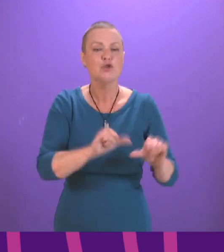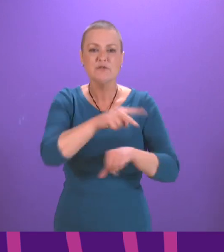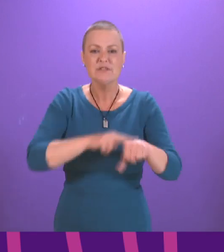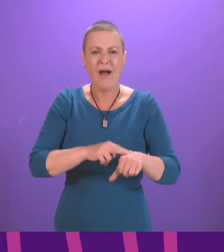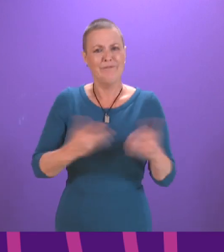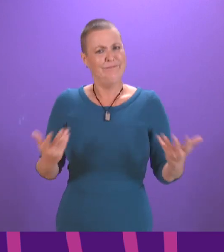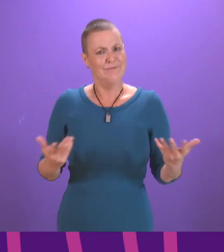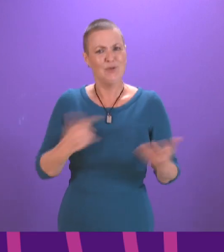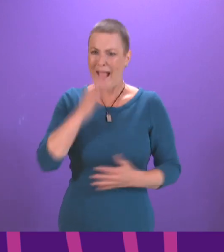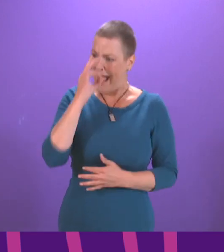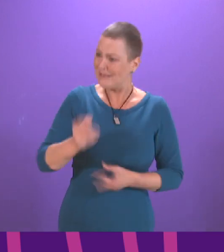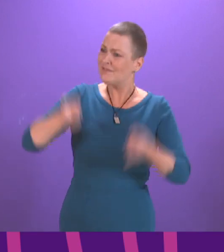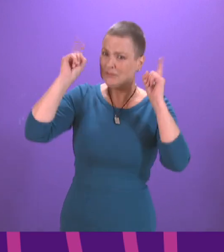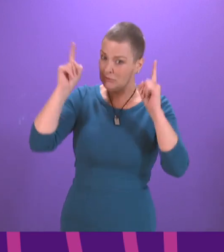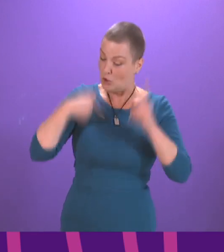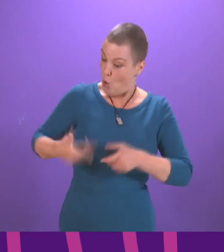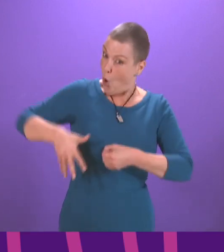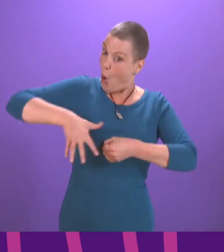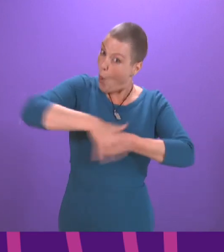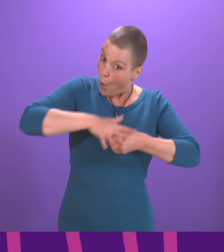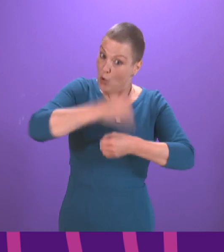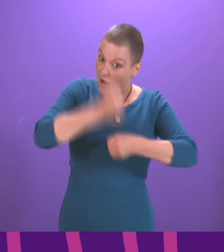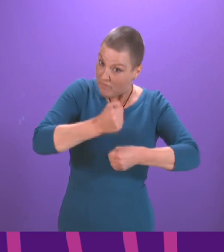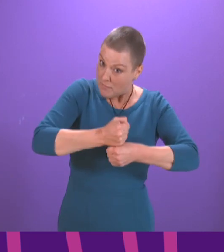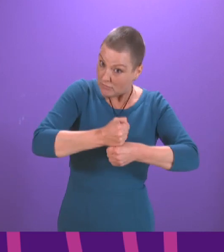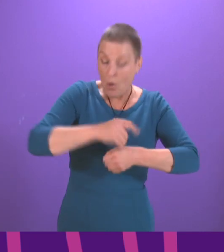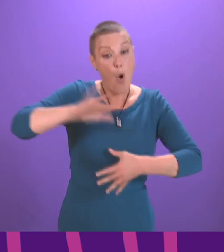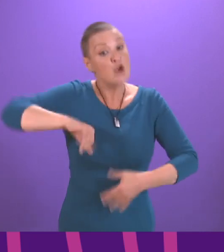Can the First Minister tell us whether local government, the Scottish Government or Police